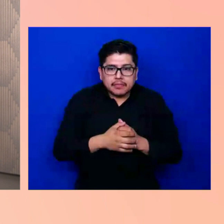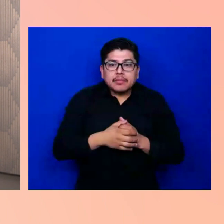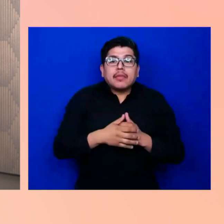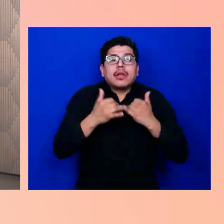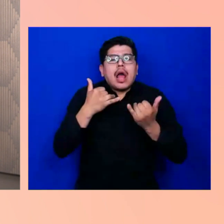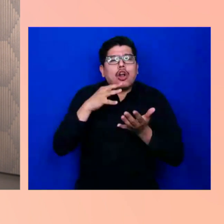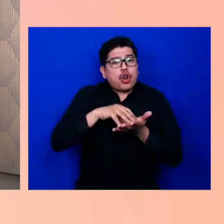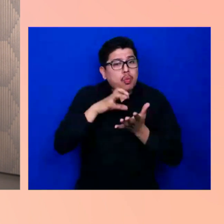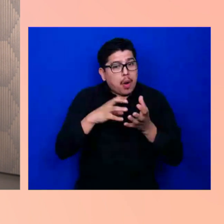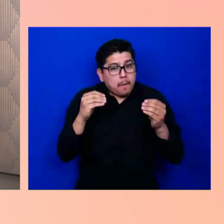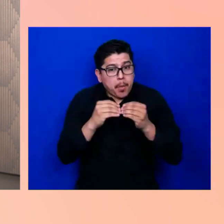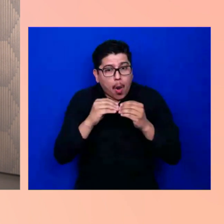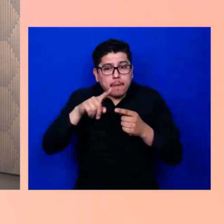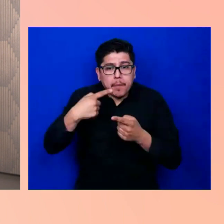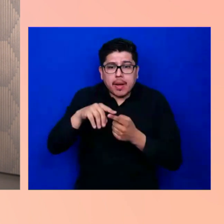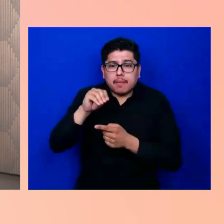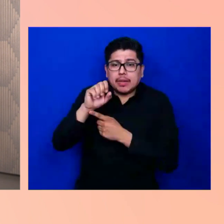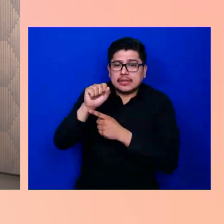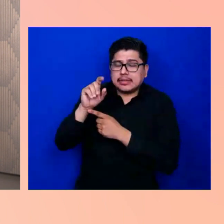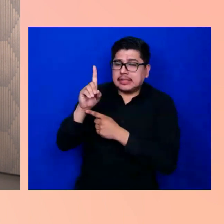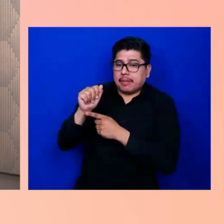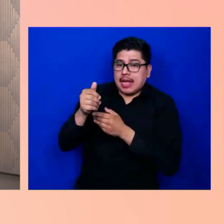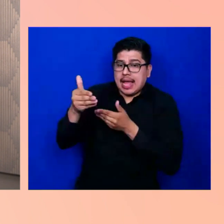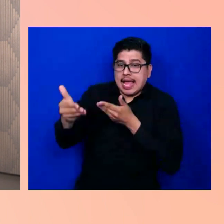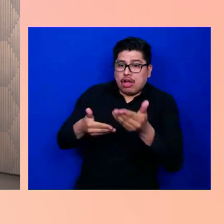the process for requesting interview accommodations,